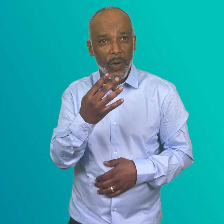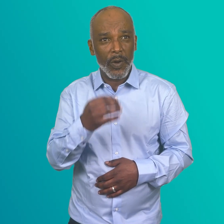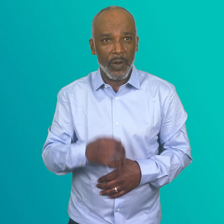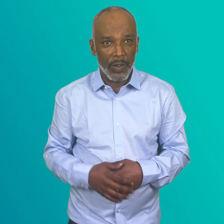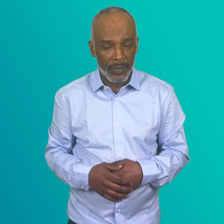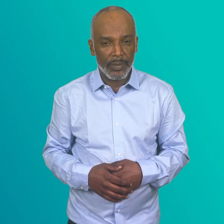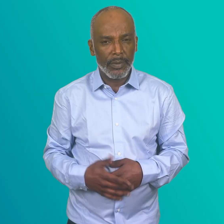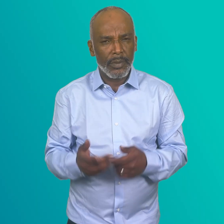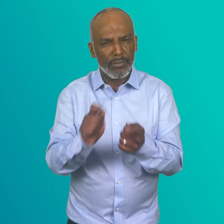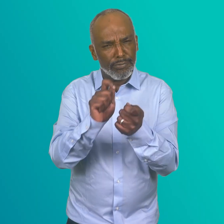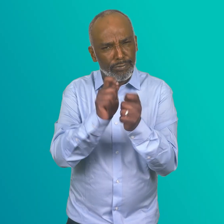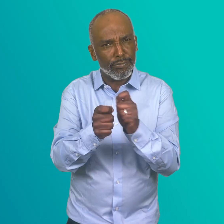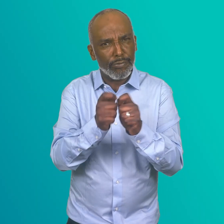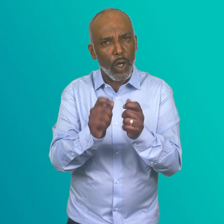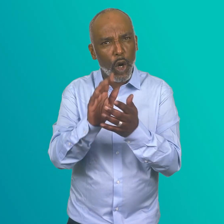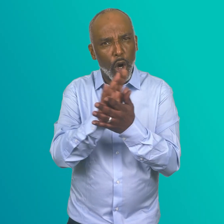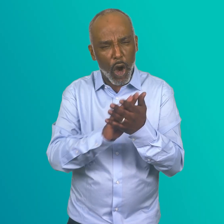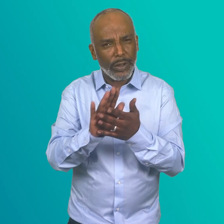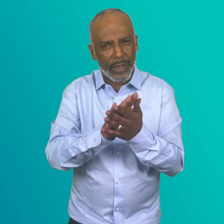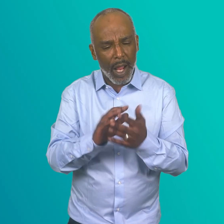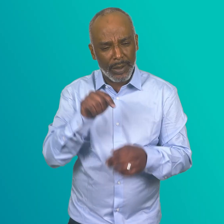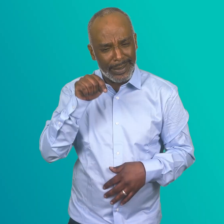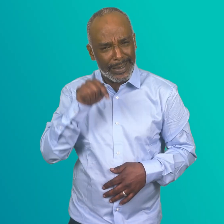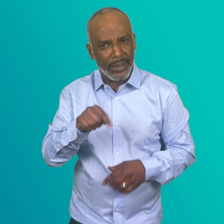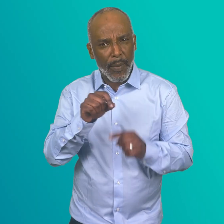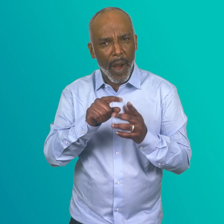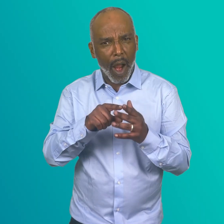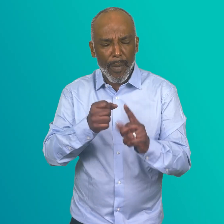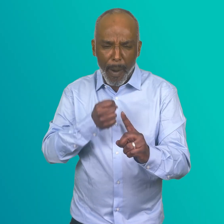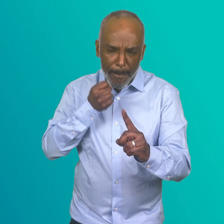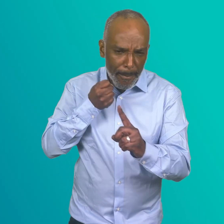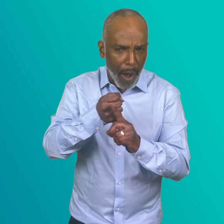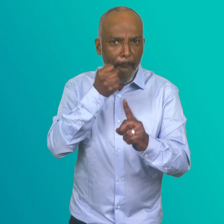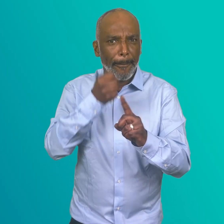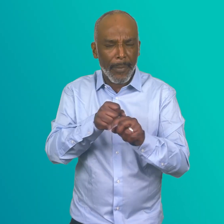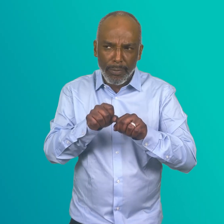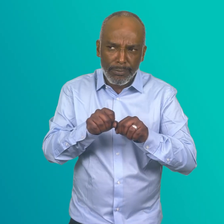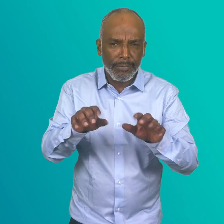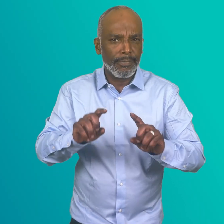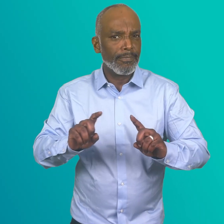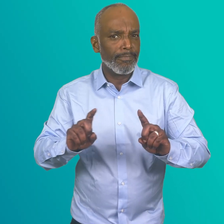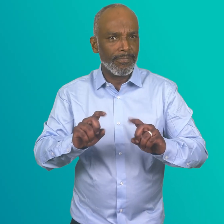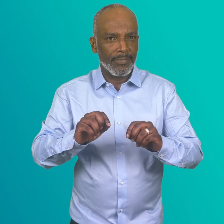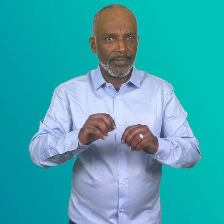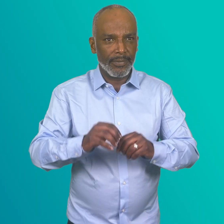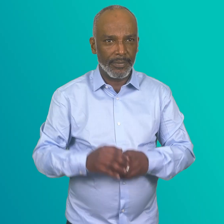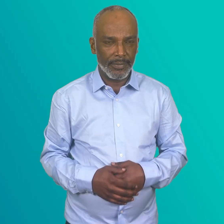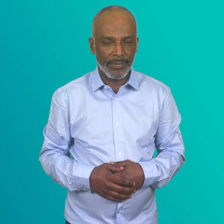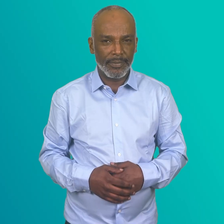4. Changing context and the impact on PIP.